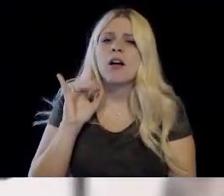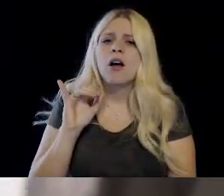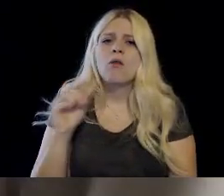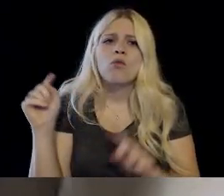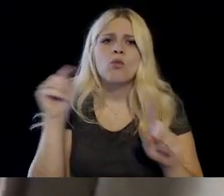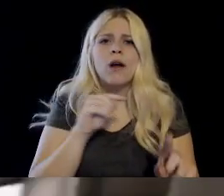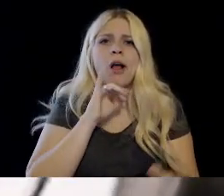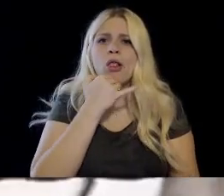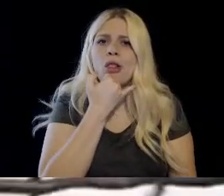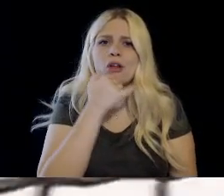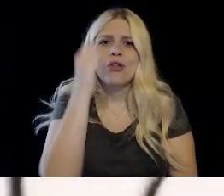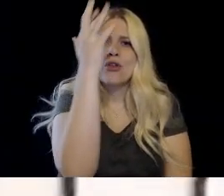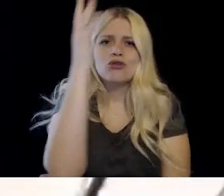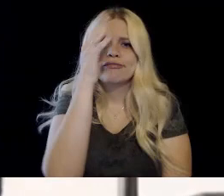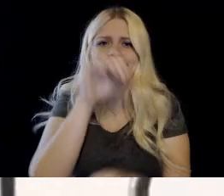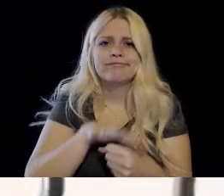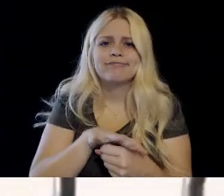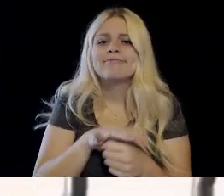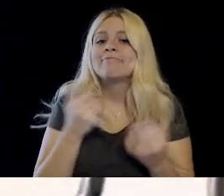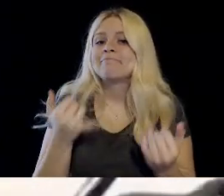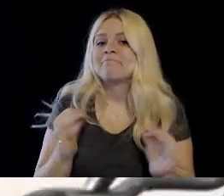Joanne: Yup. Here he comes. Erica: Here comes our big boy.